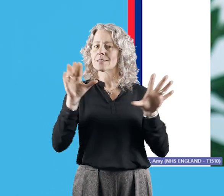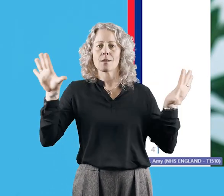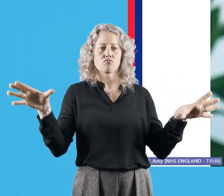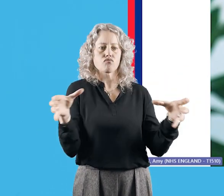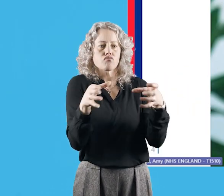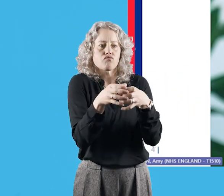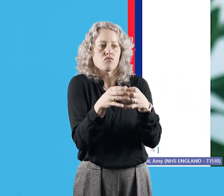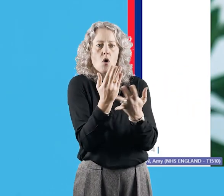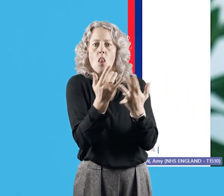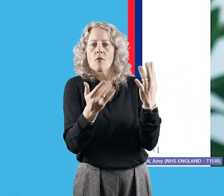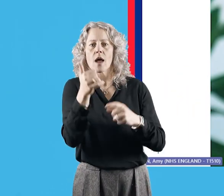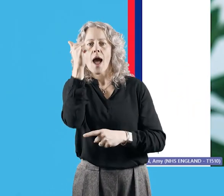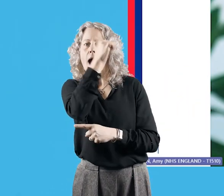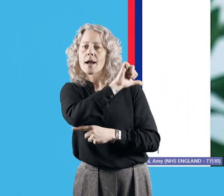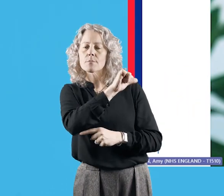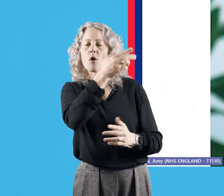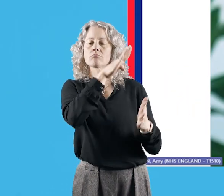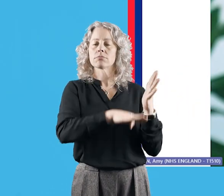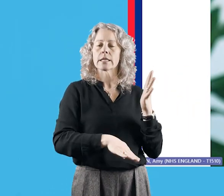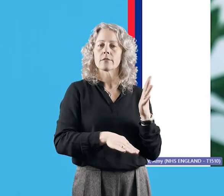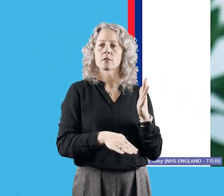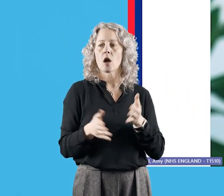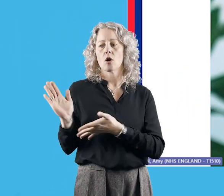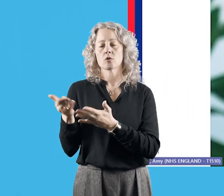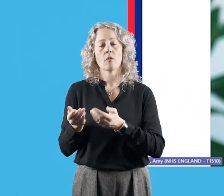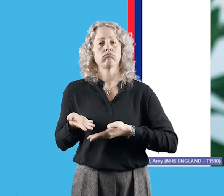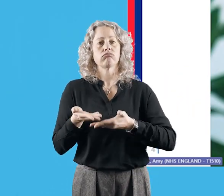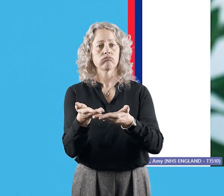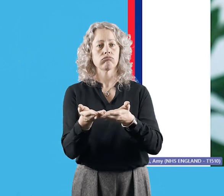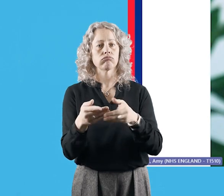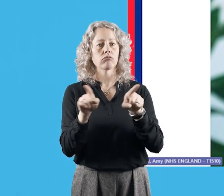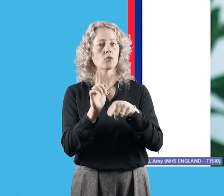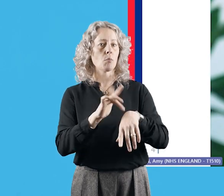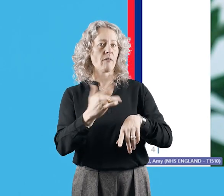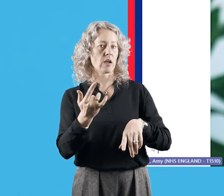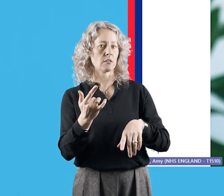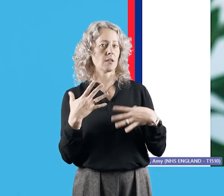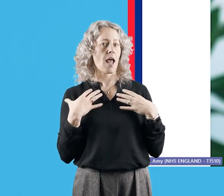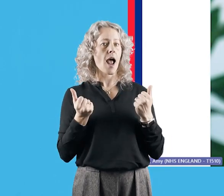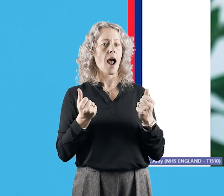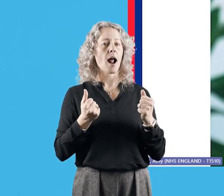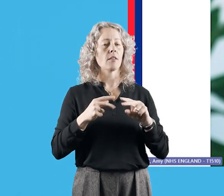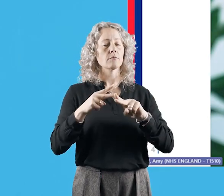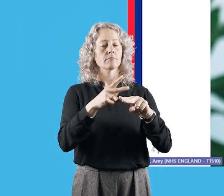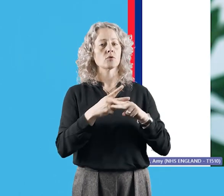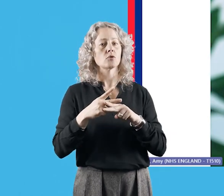today so many experts by experience, service providers and professionals in the health and social care sectors to renew